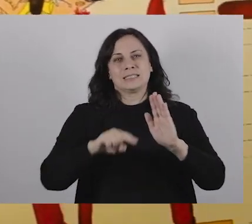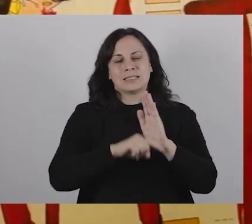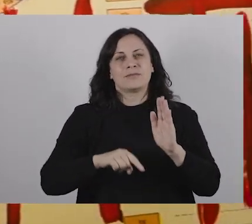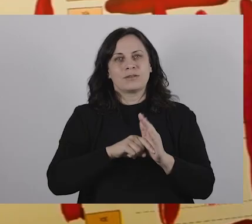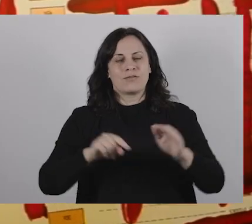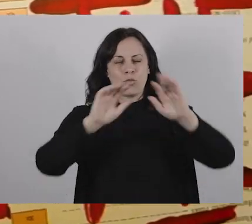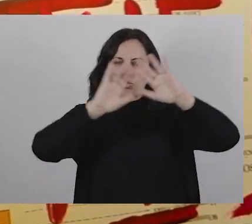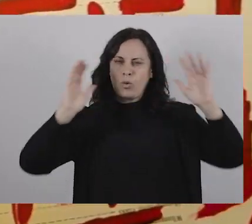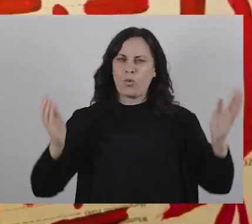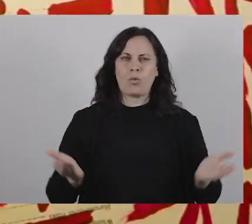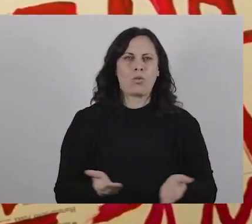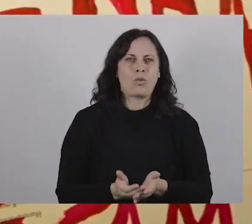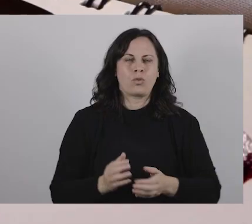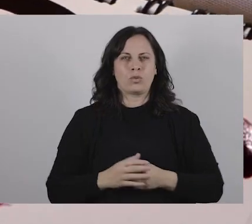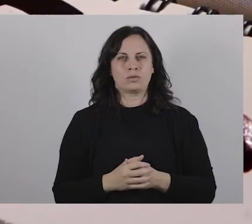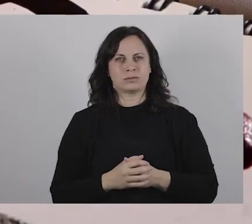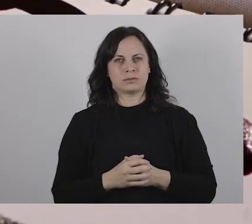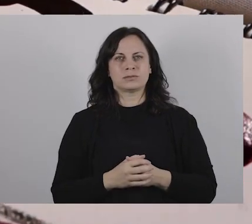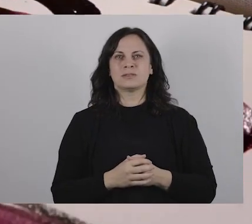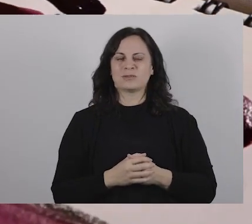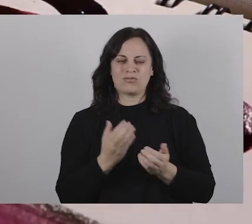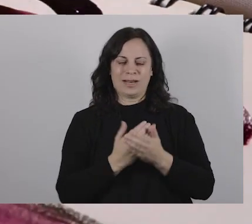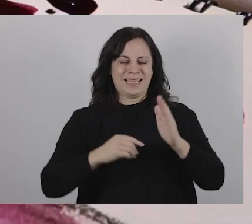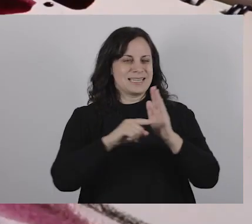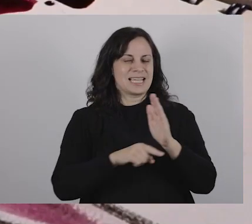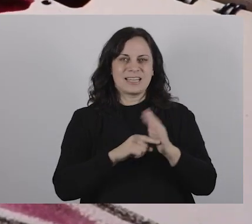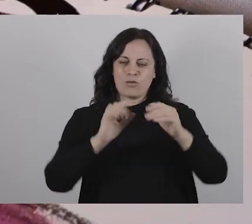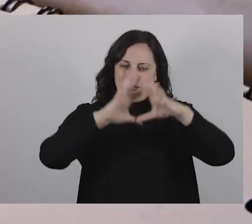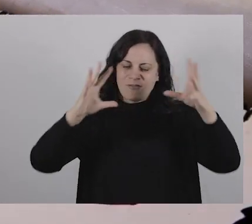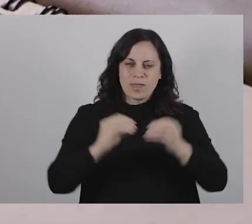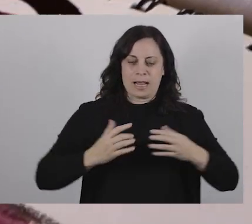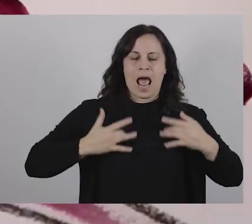to this planet and to everything, all life on this planet.